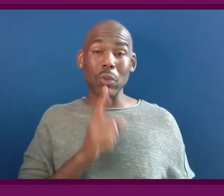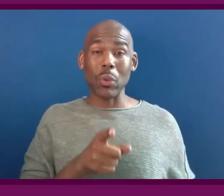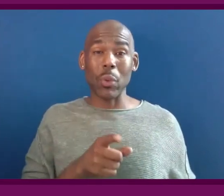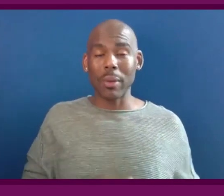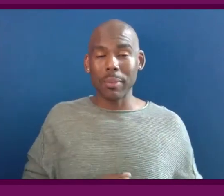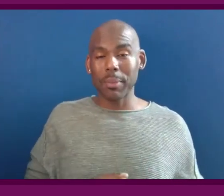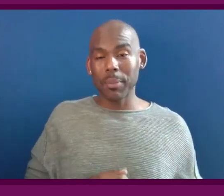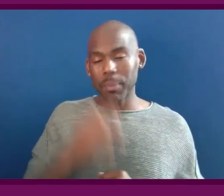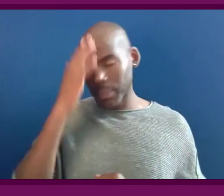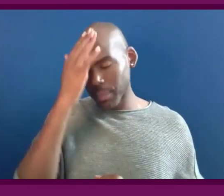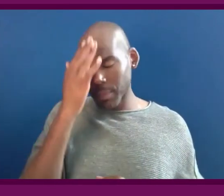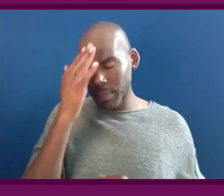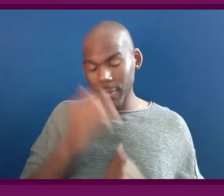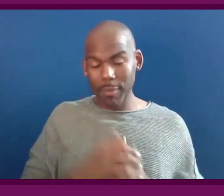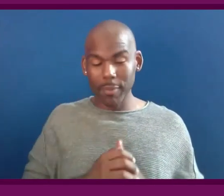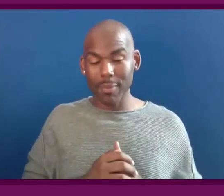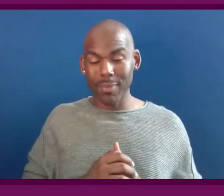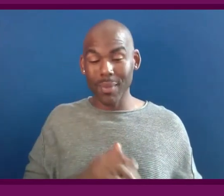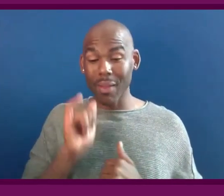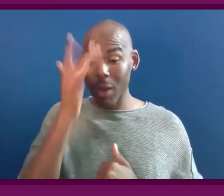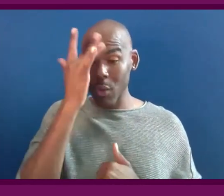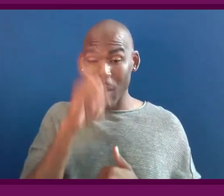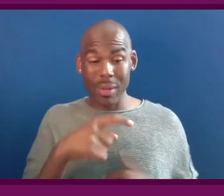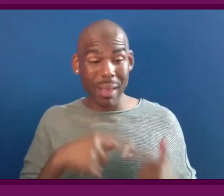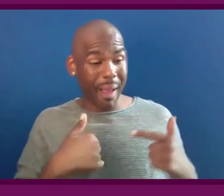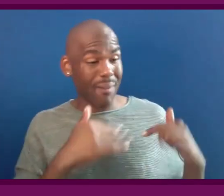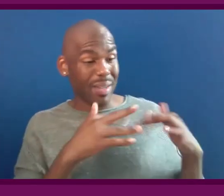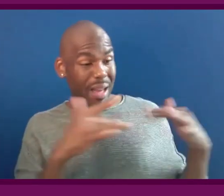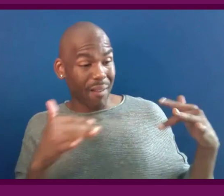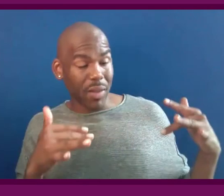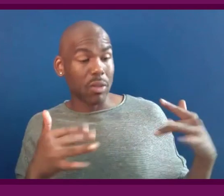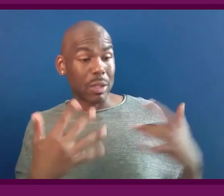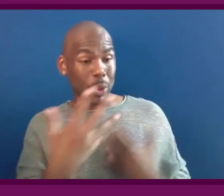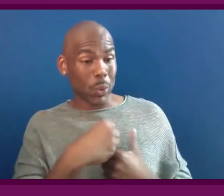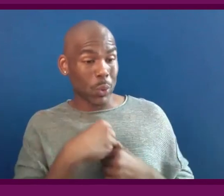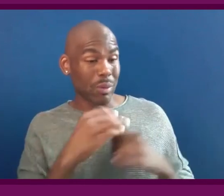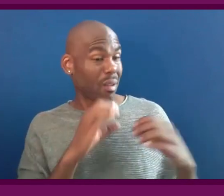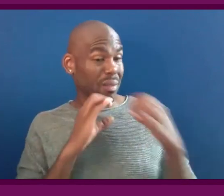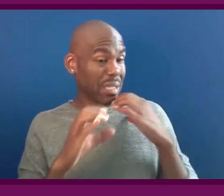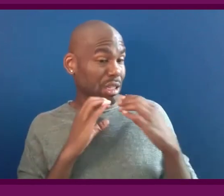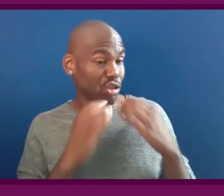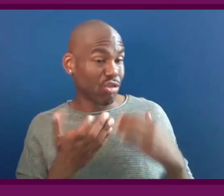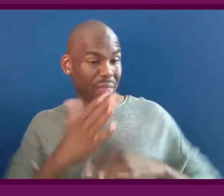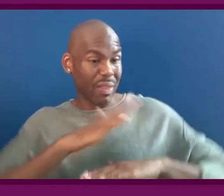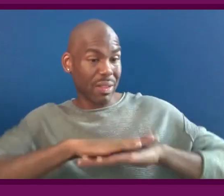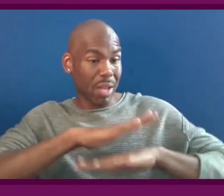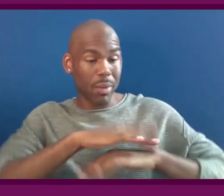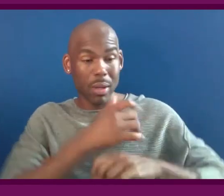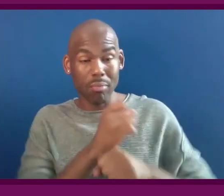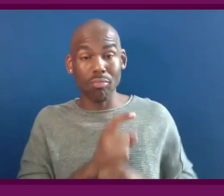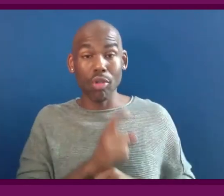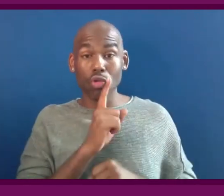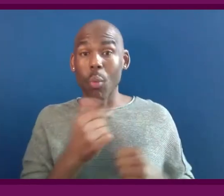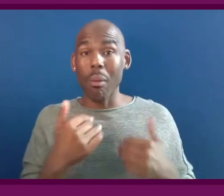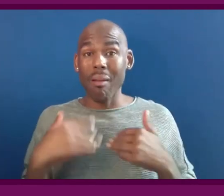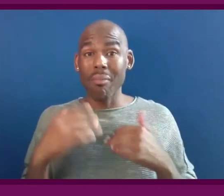Kamilah Martin-Proctor: And that's why we need to have diverse conversations and inclusion at the table to make sure that these conversations are had.